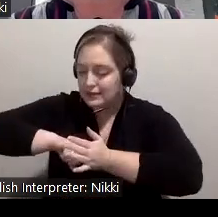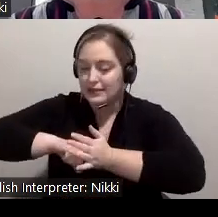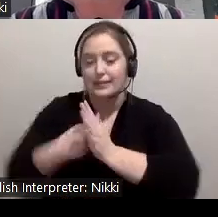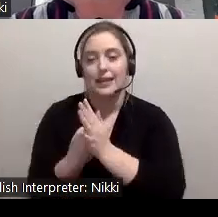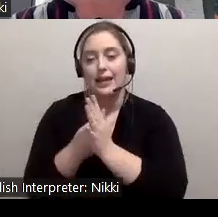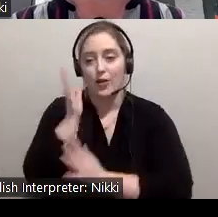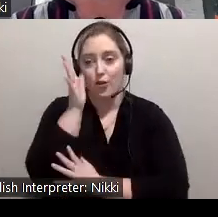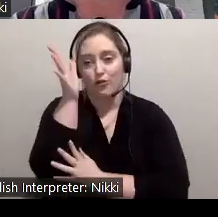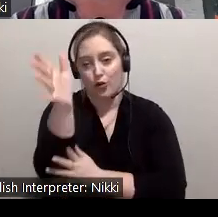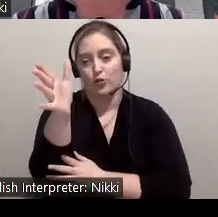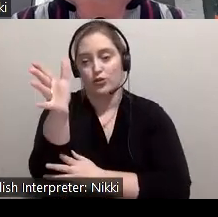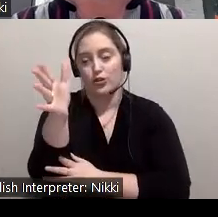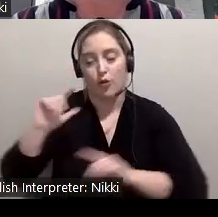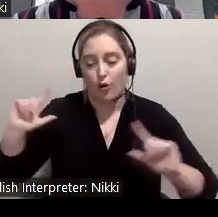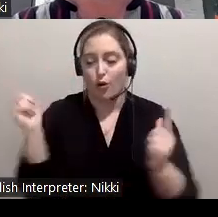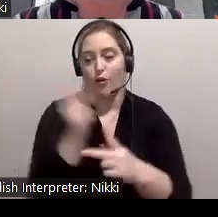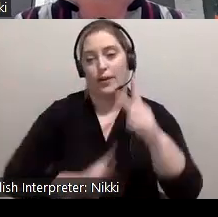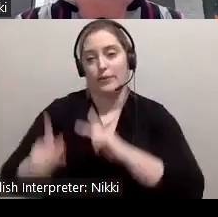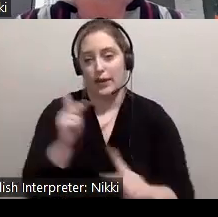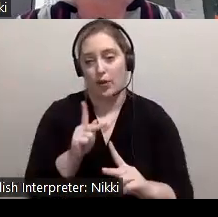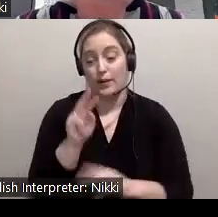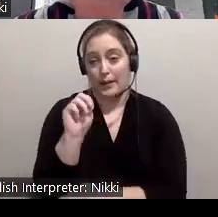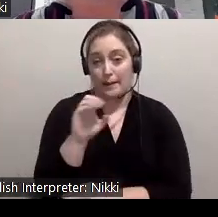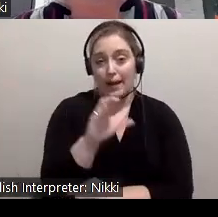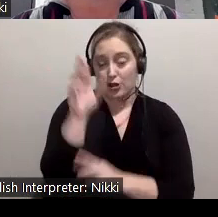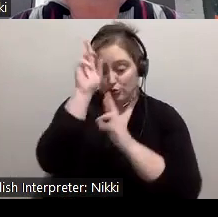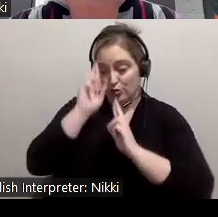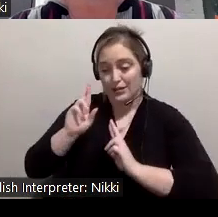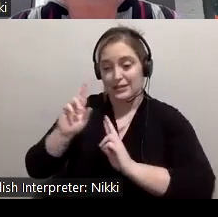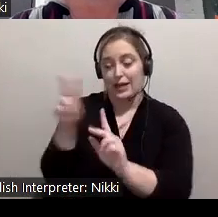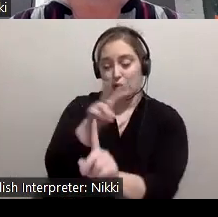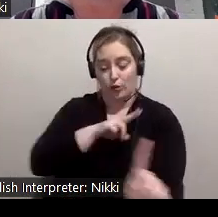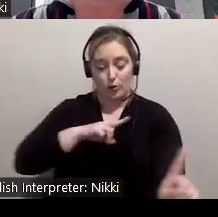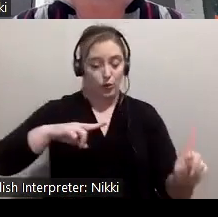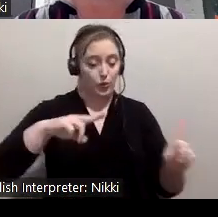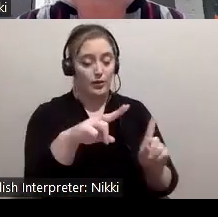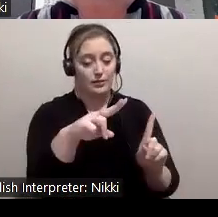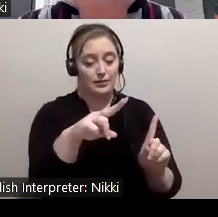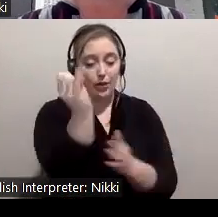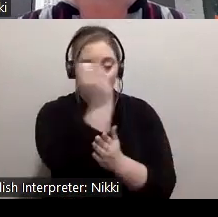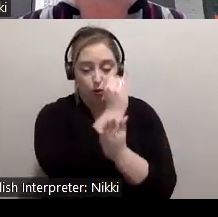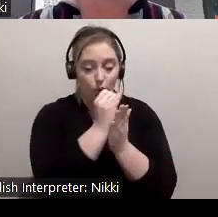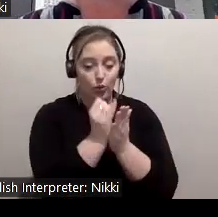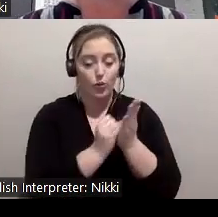Arts Council we respect the distinct worldview and creative culture of Indigenous communities by prioritizing